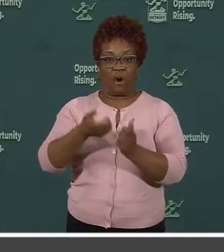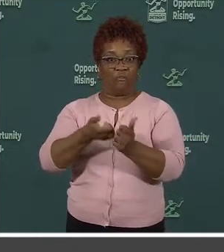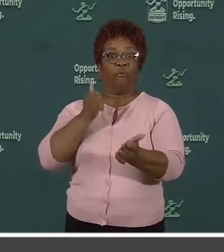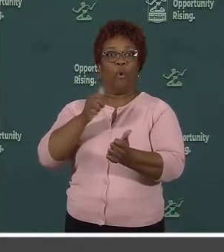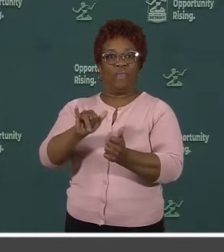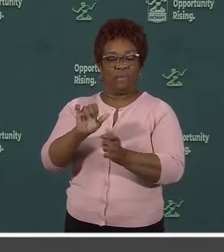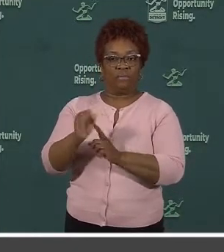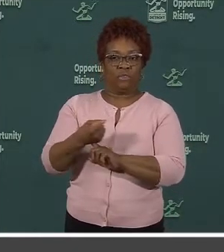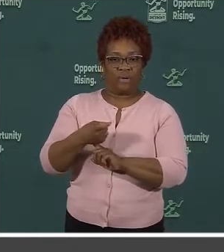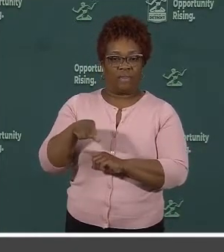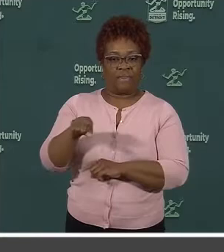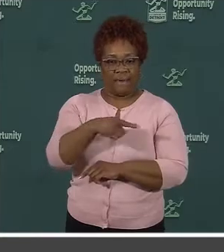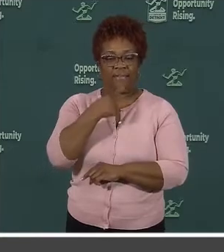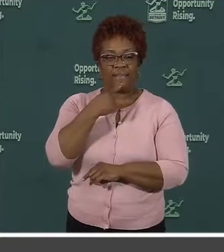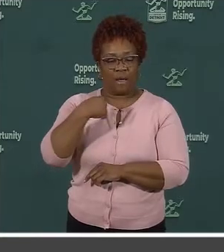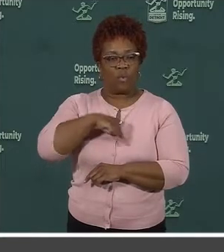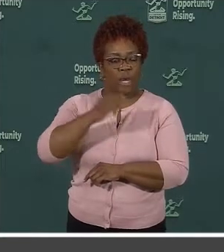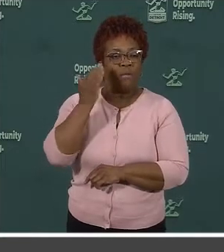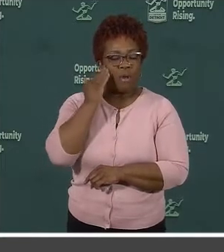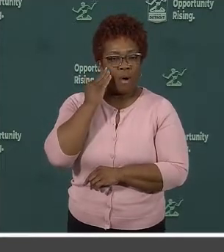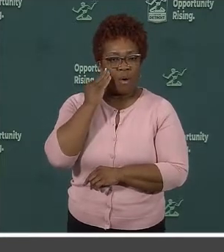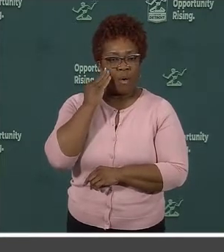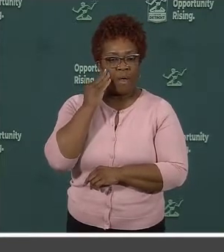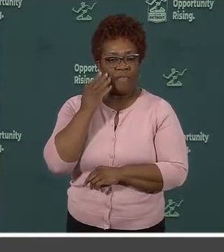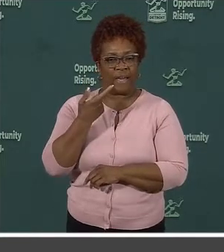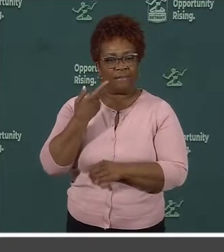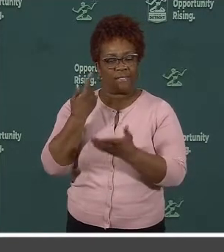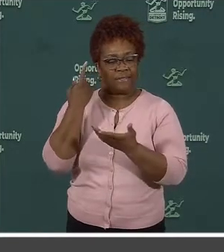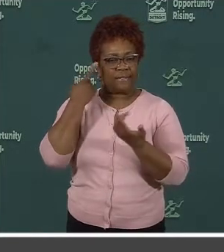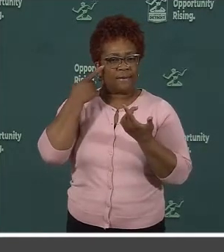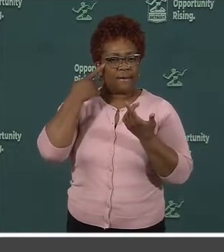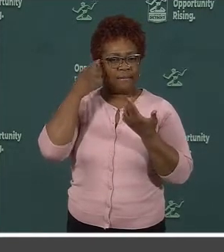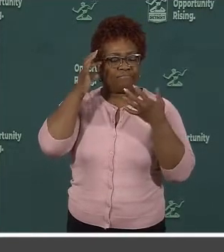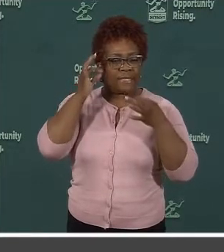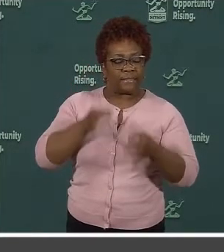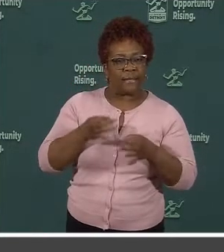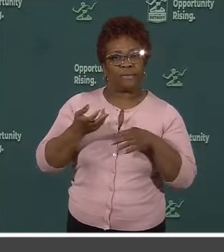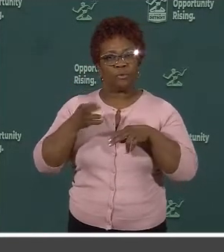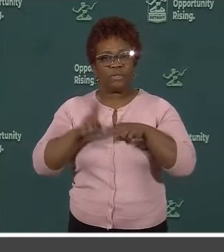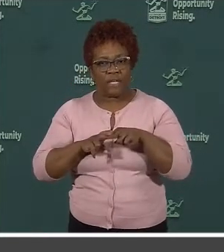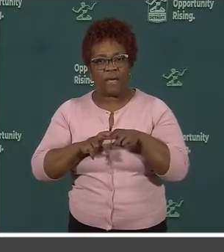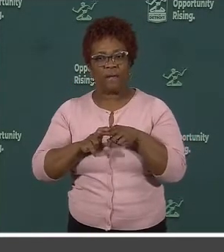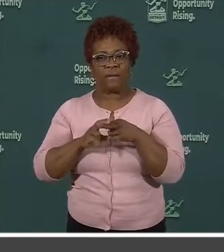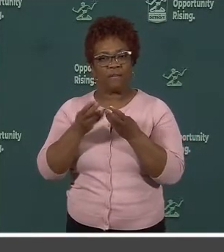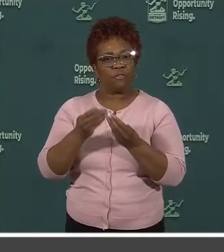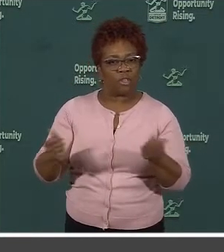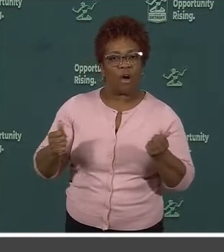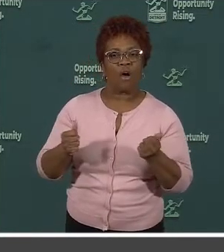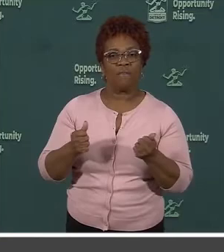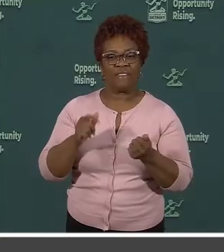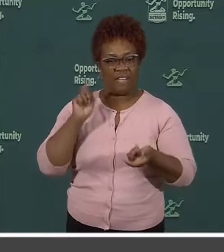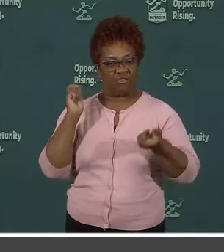SIT DOWN AND SOLVE IT AND THEY'VE CHANGED THEIR PRACTICES SO THAT WE CAN MOVE THESE CASES FAIRLY AND U.S. ATTORNEY DON